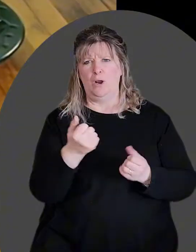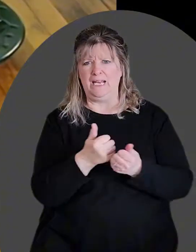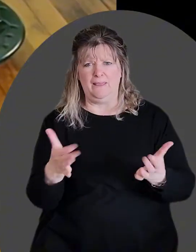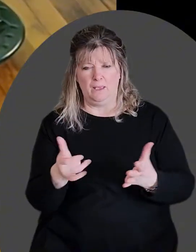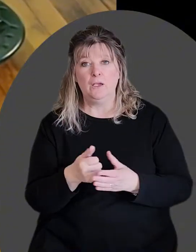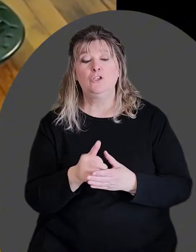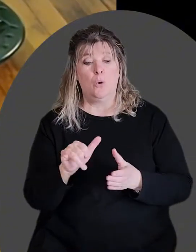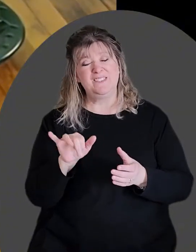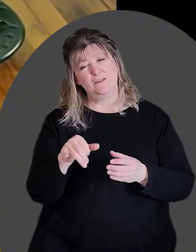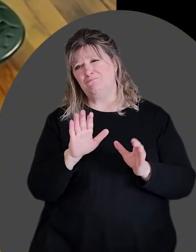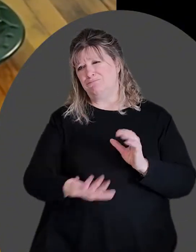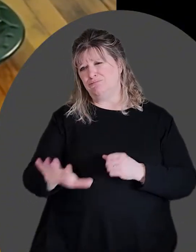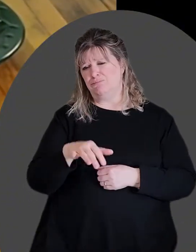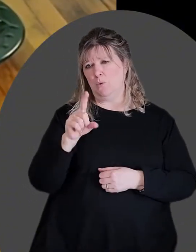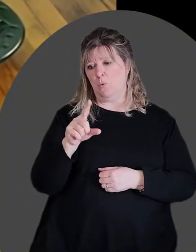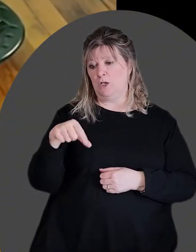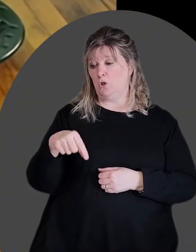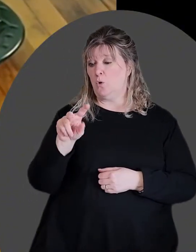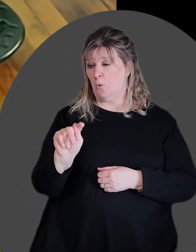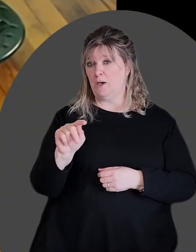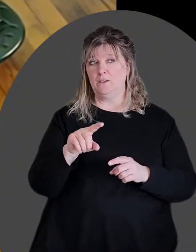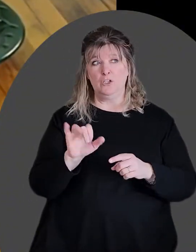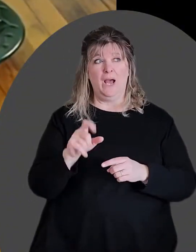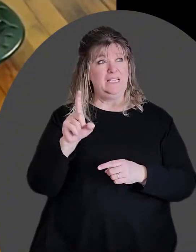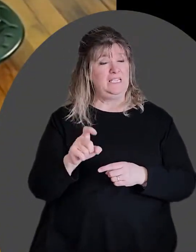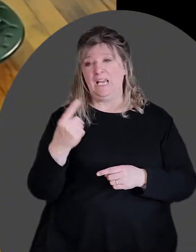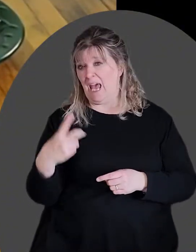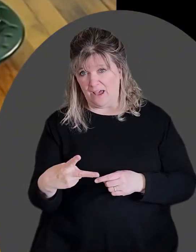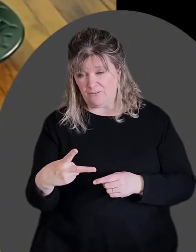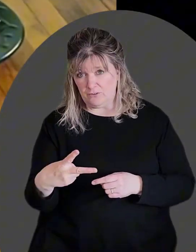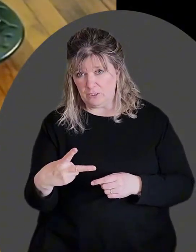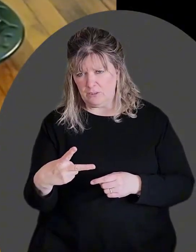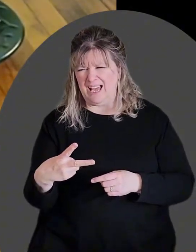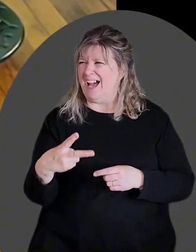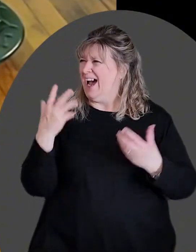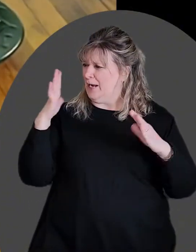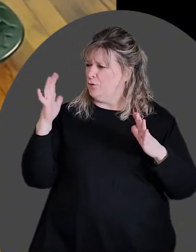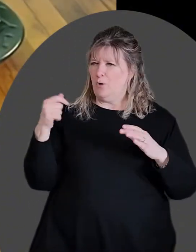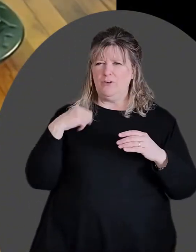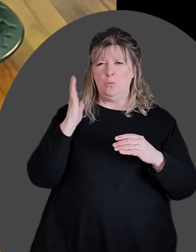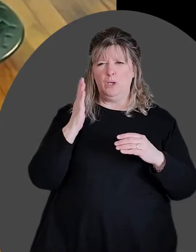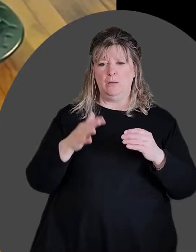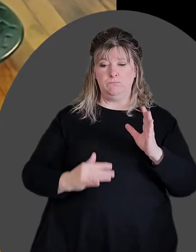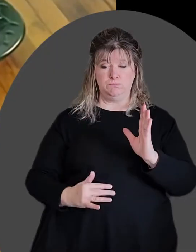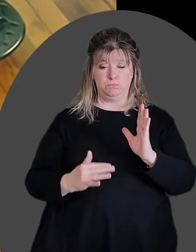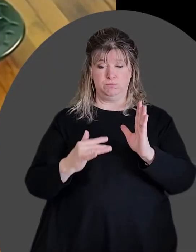I just need to put in half of this I'm not sure if it's going to fill all the way up but we'll see